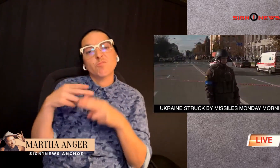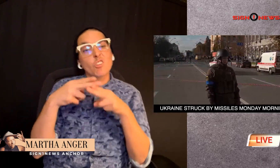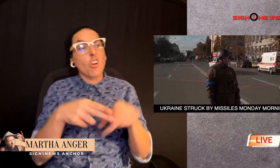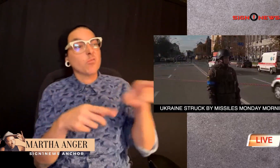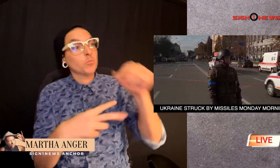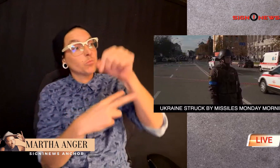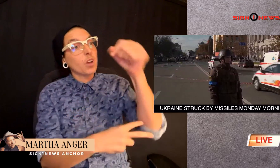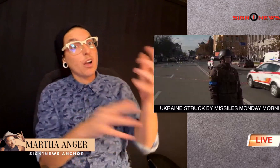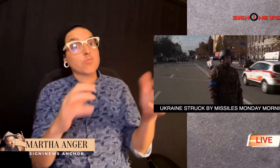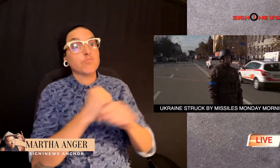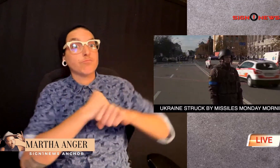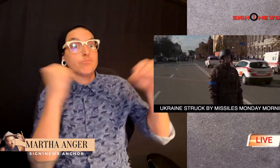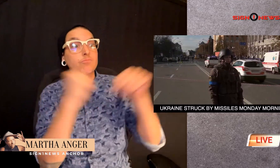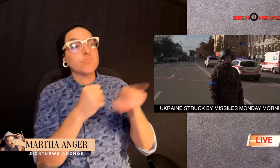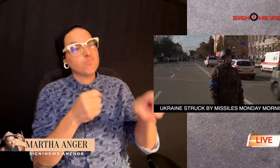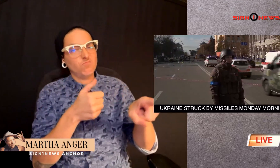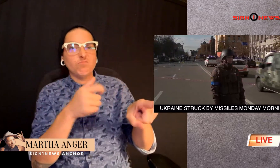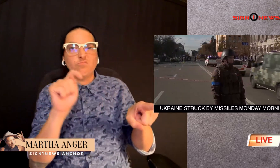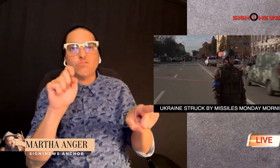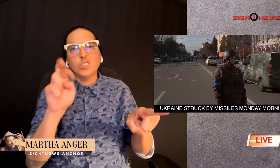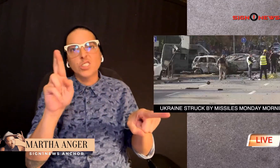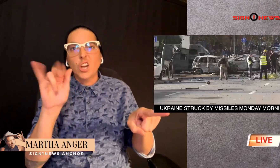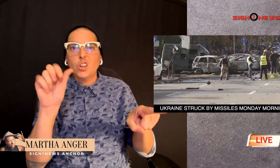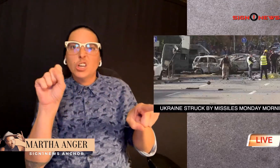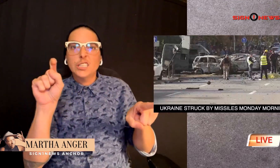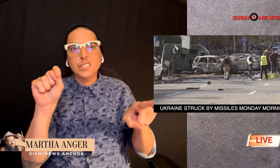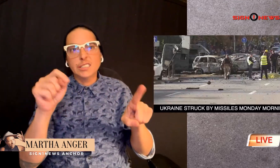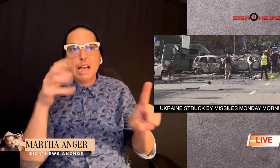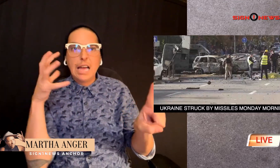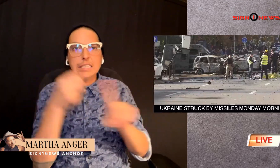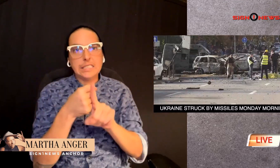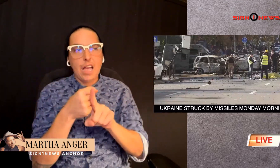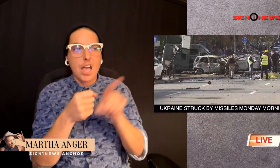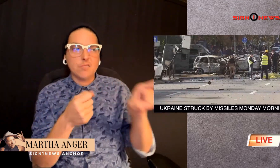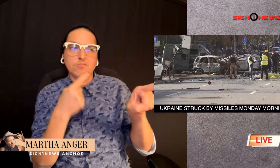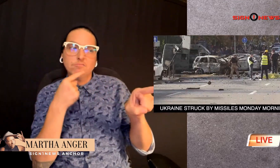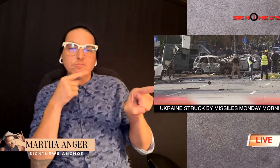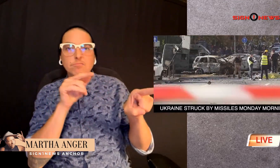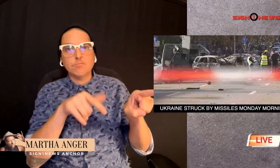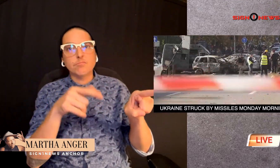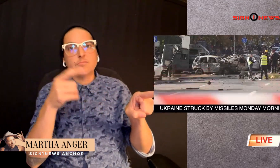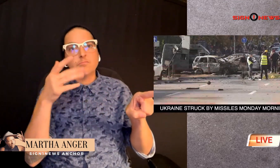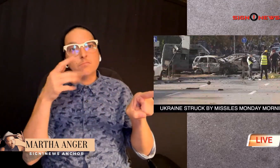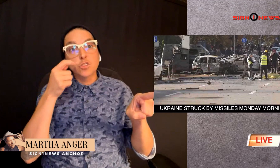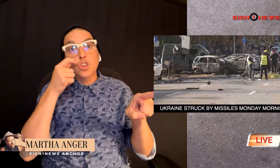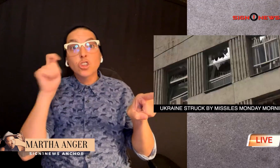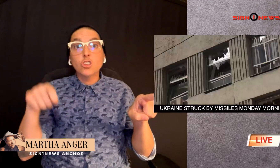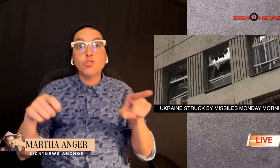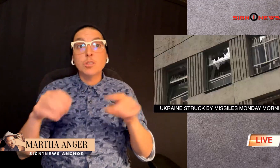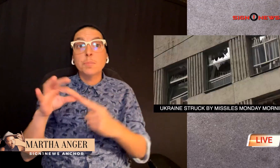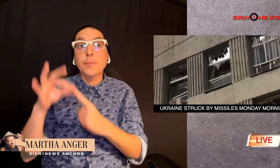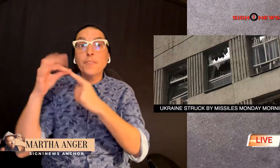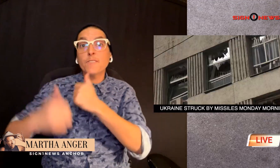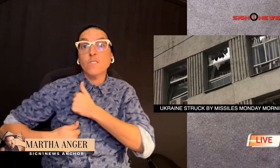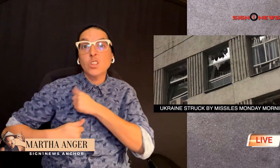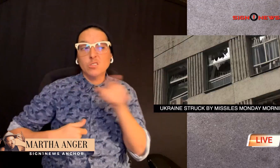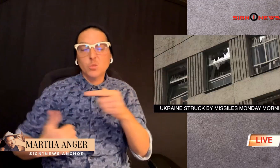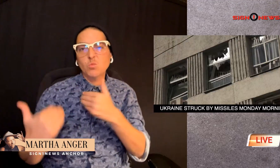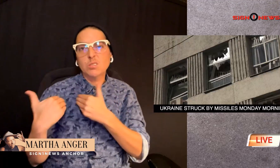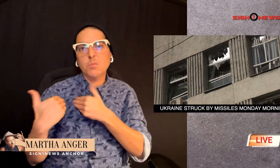Putin call the explosion of the bridge a terrorist attack. And said Ukrainian special forces